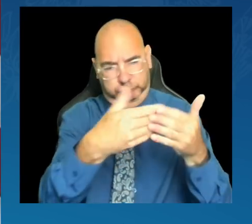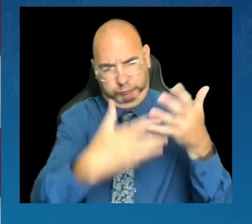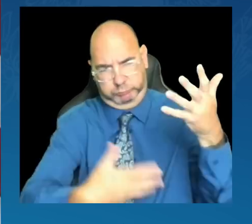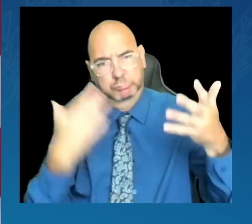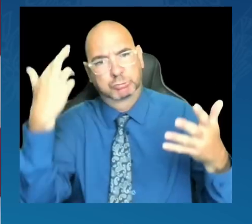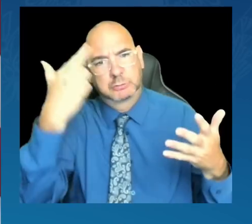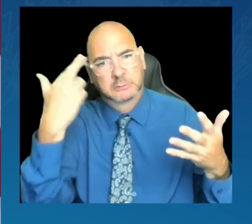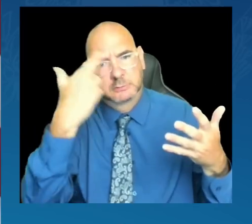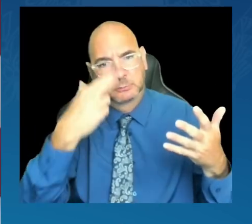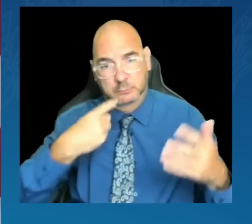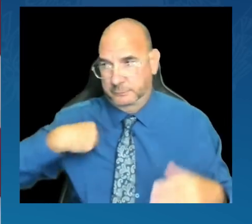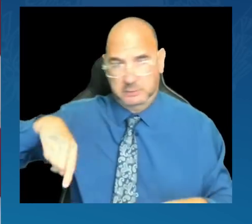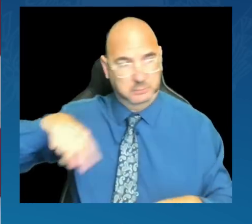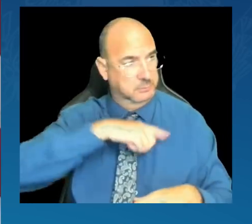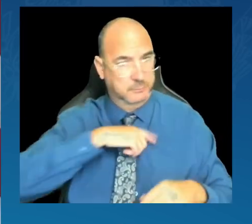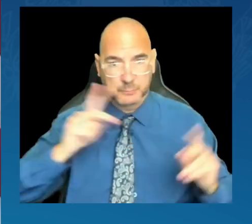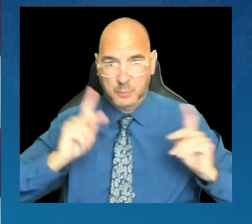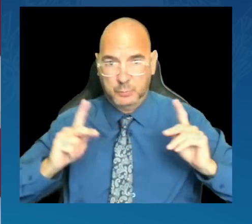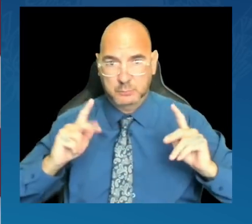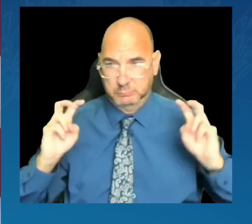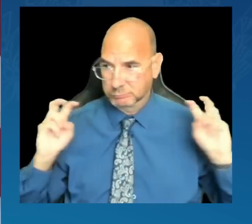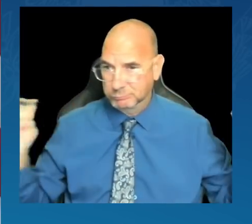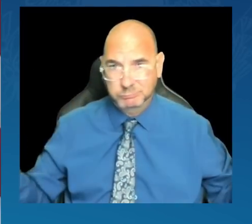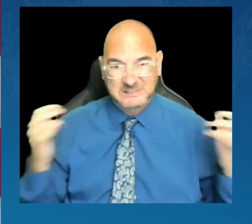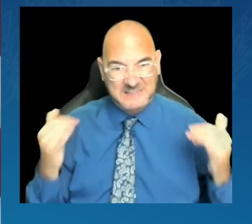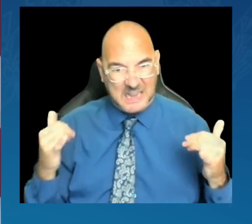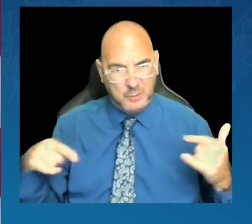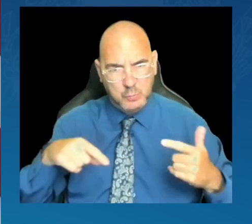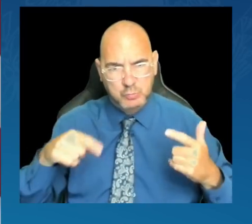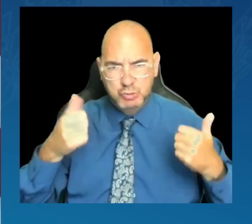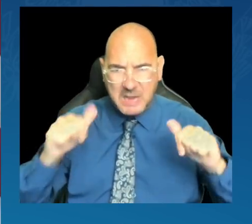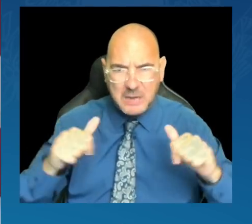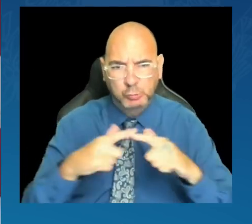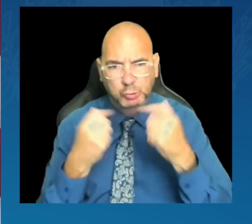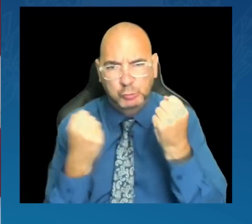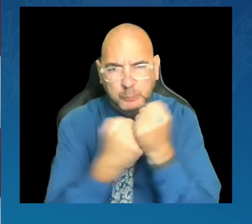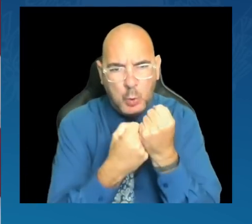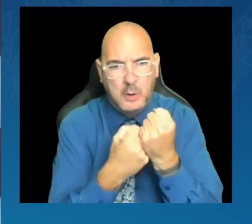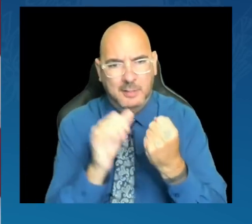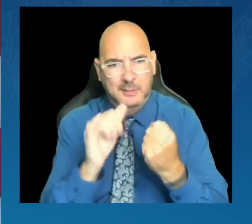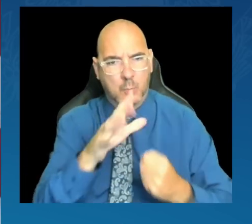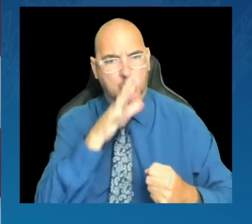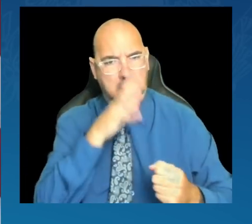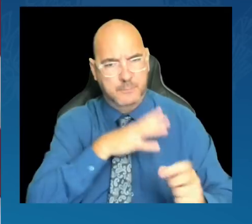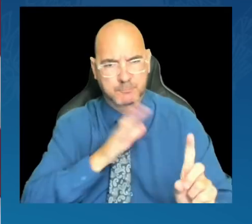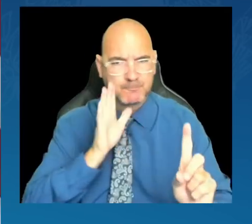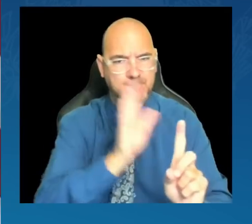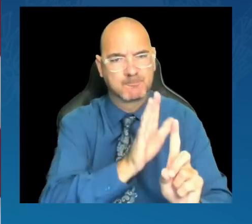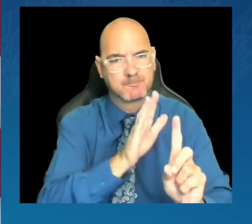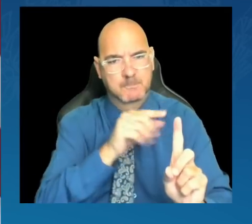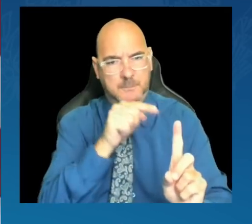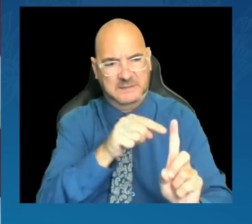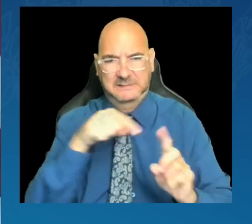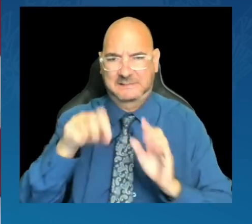to stand in defense of the women of this state is, by extension,